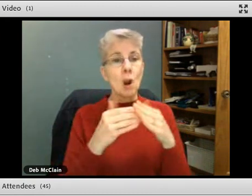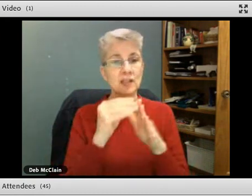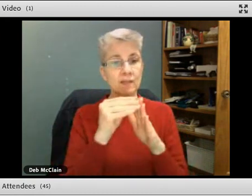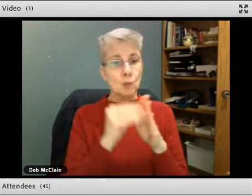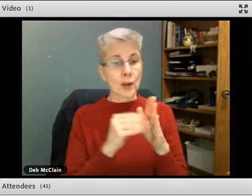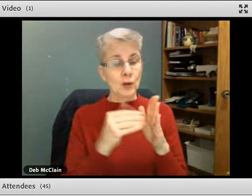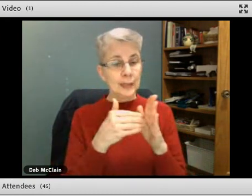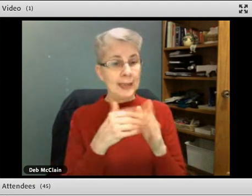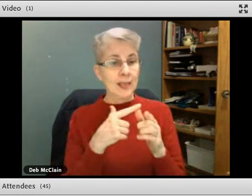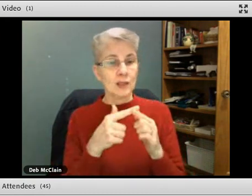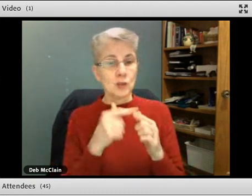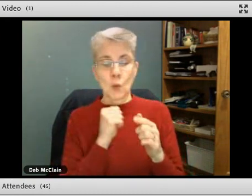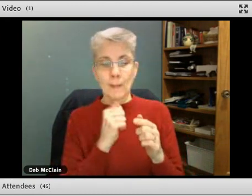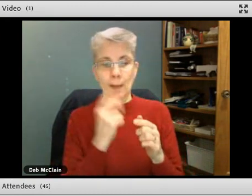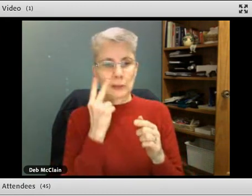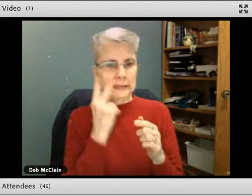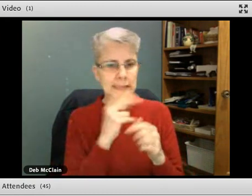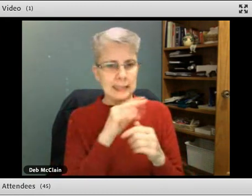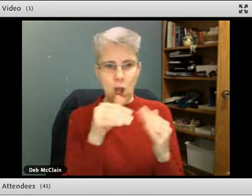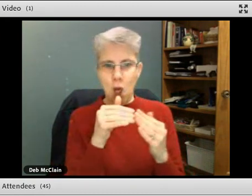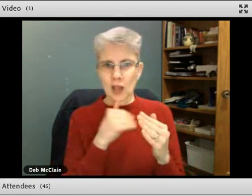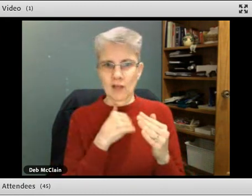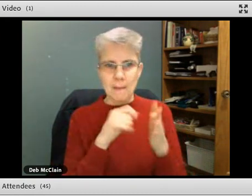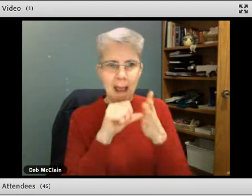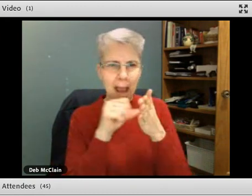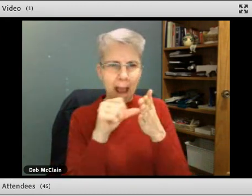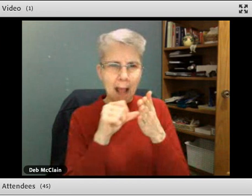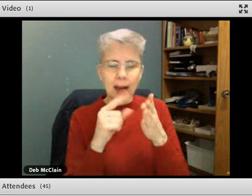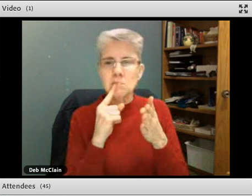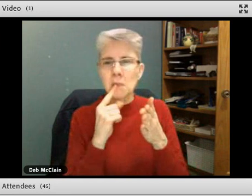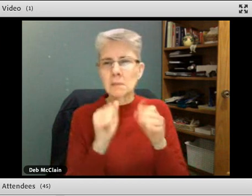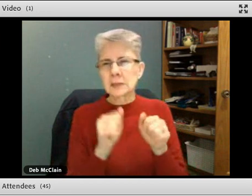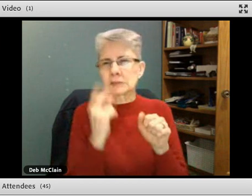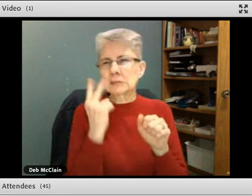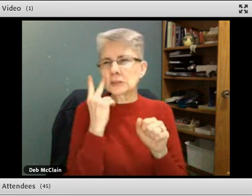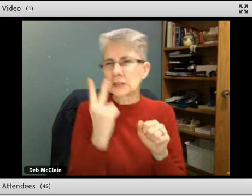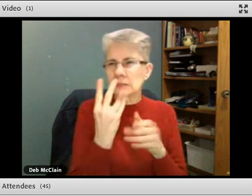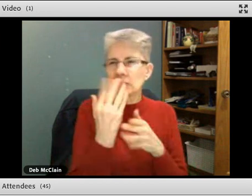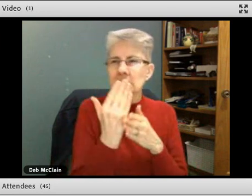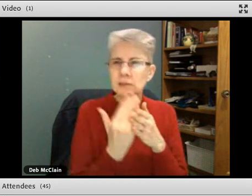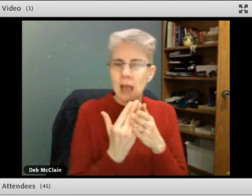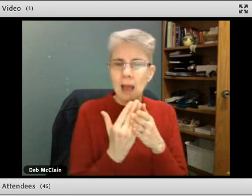You might be able to see some of this. The leader field is a part of the MARC record,